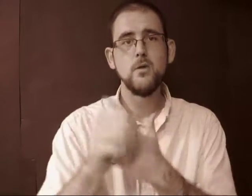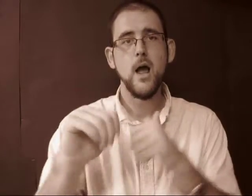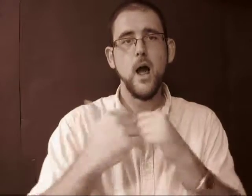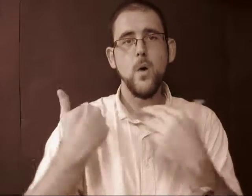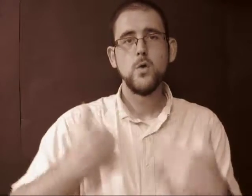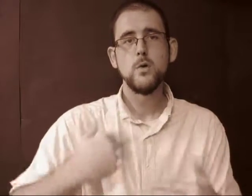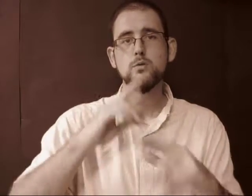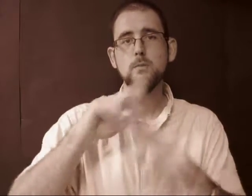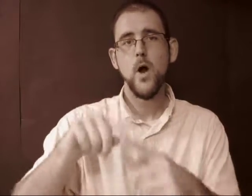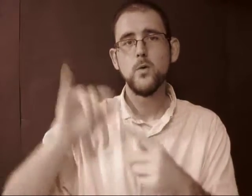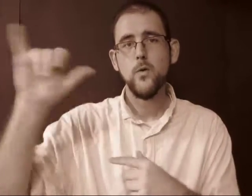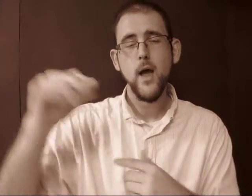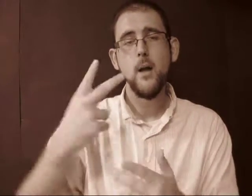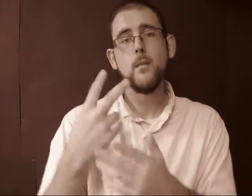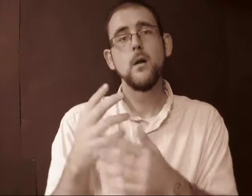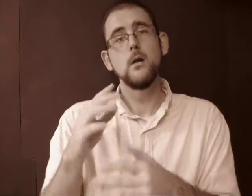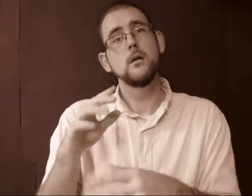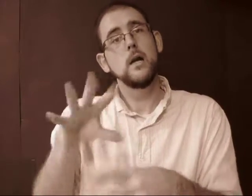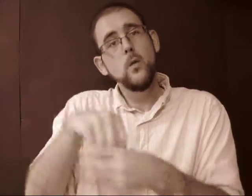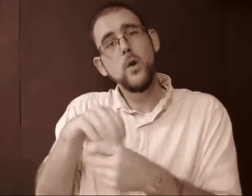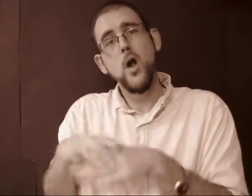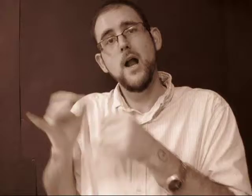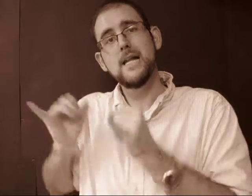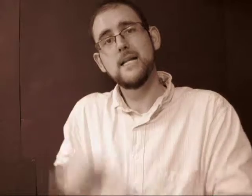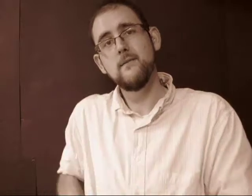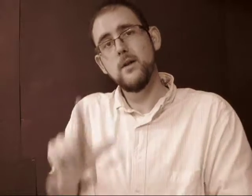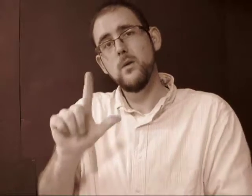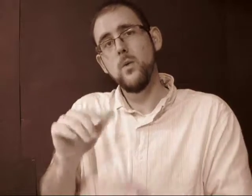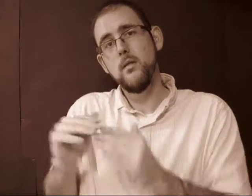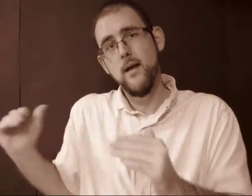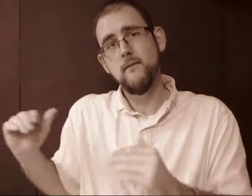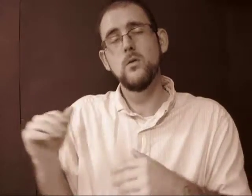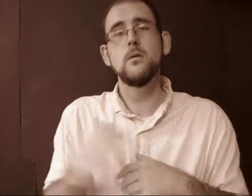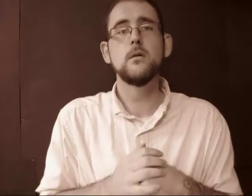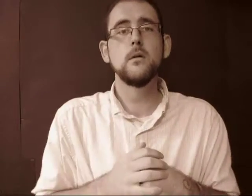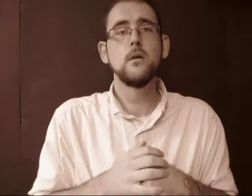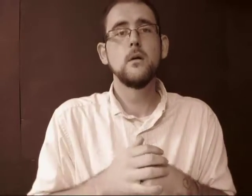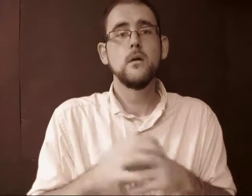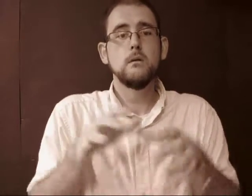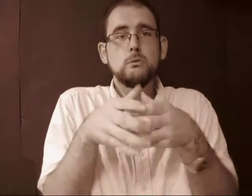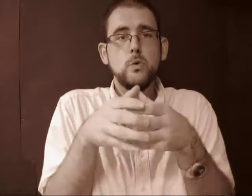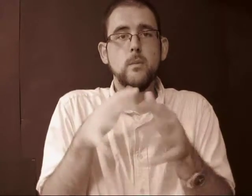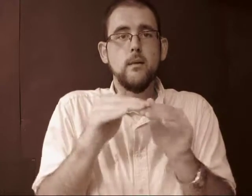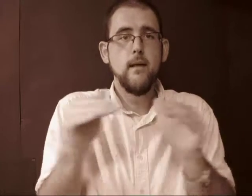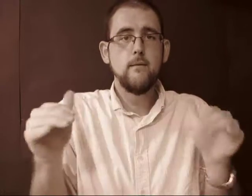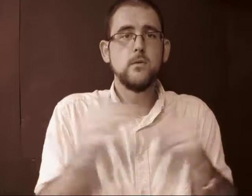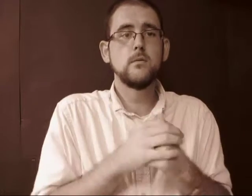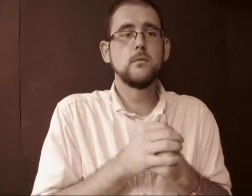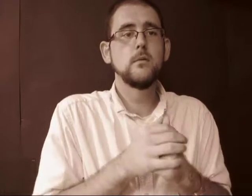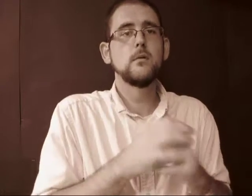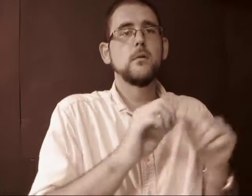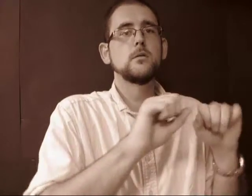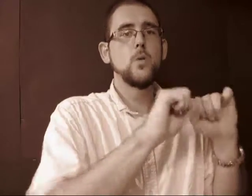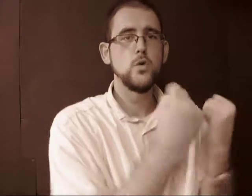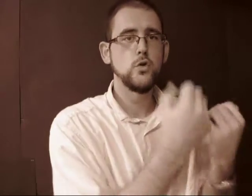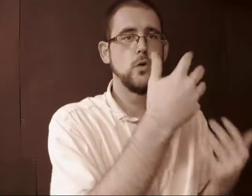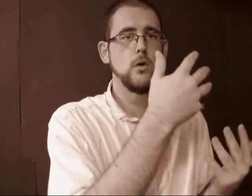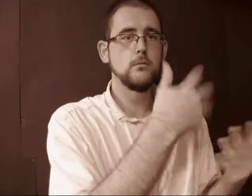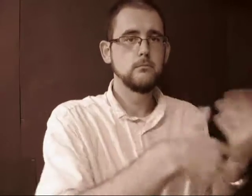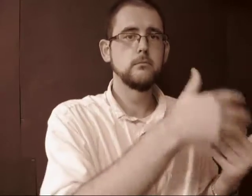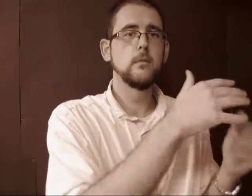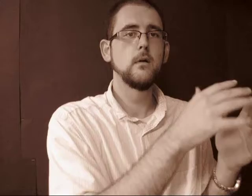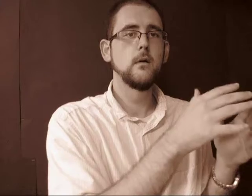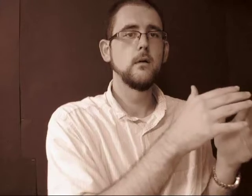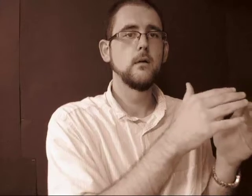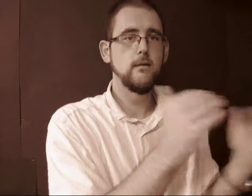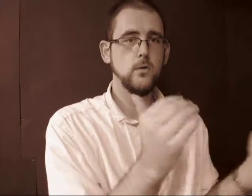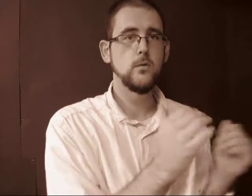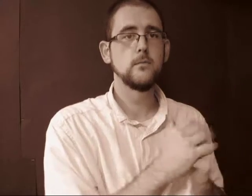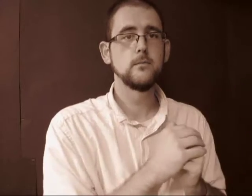and our response occurs on an individual level, group level, and societal level.